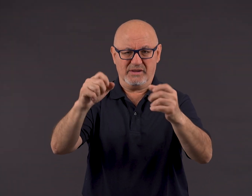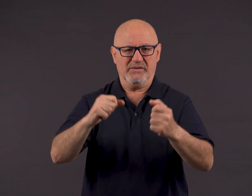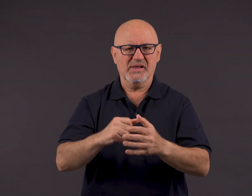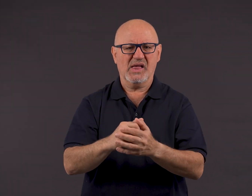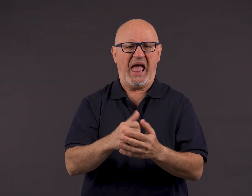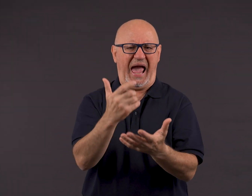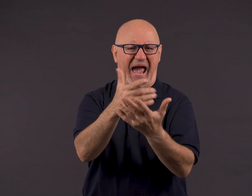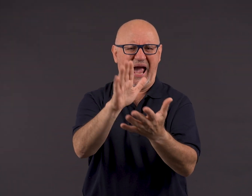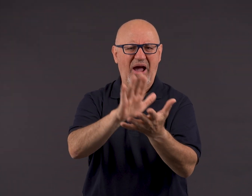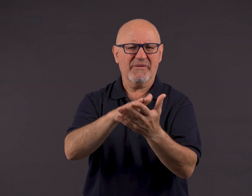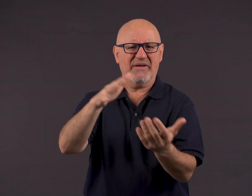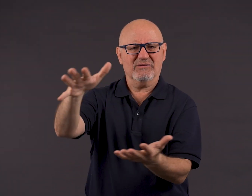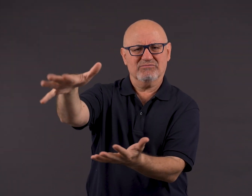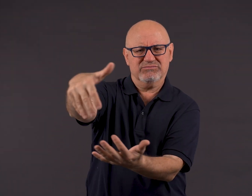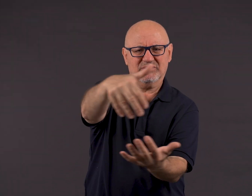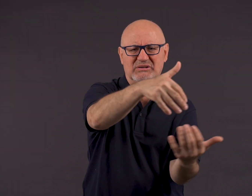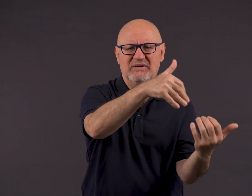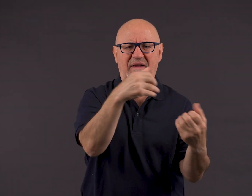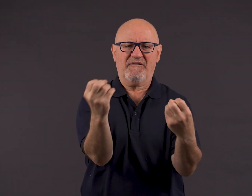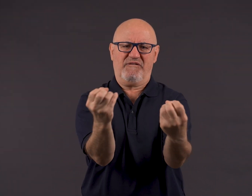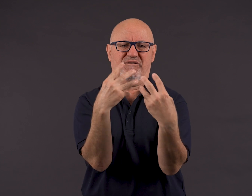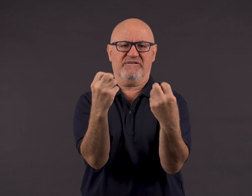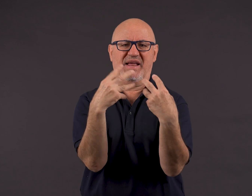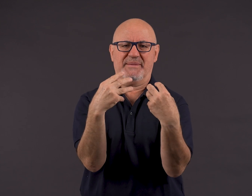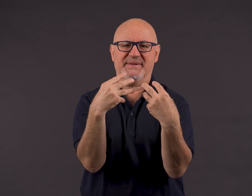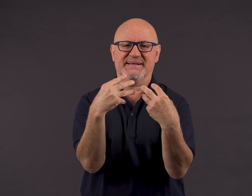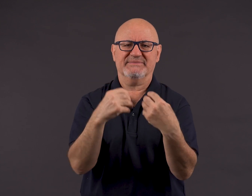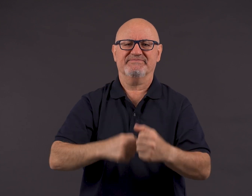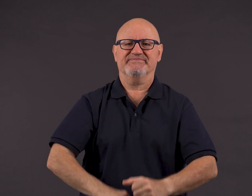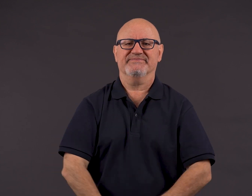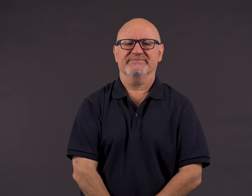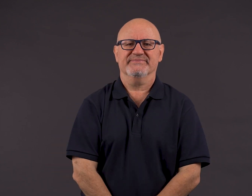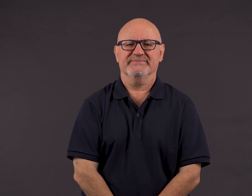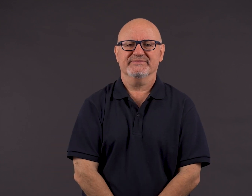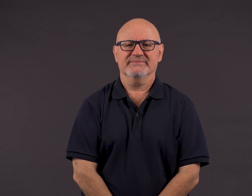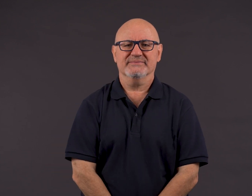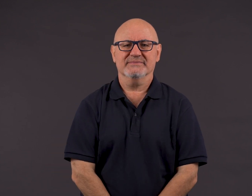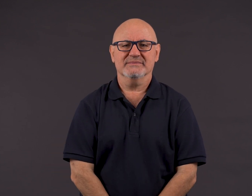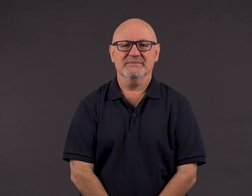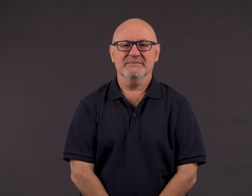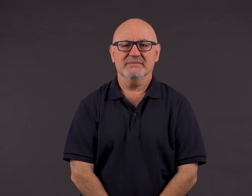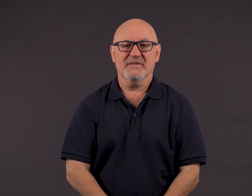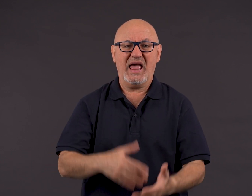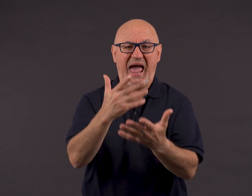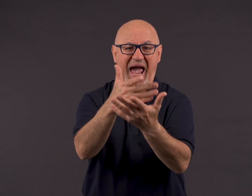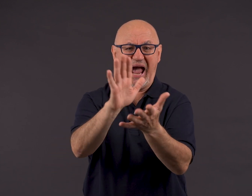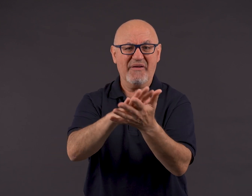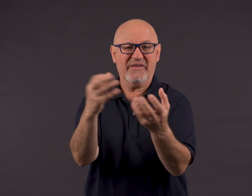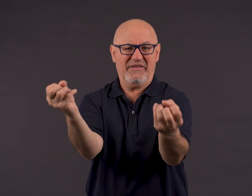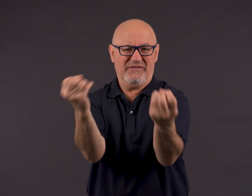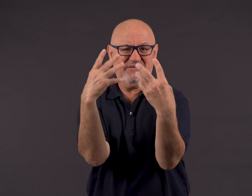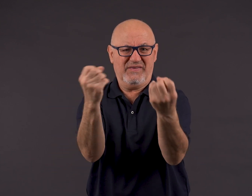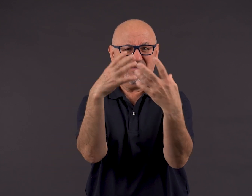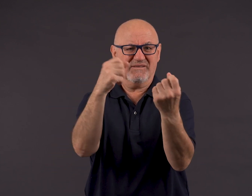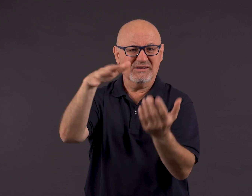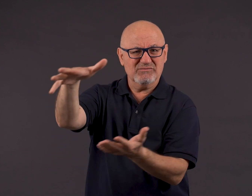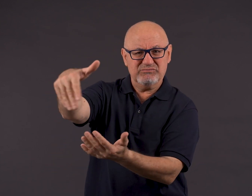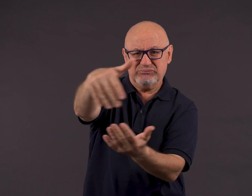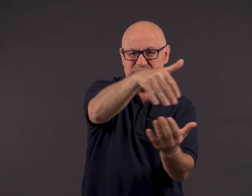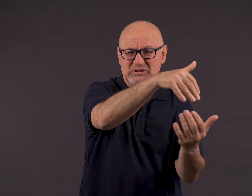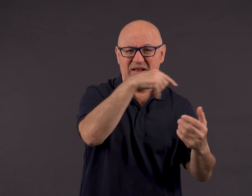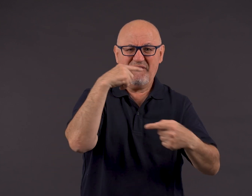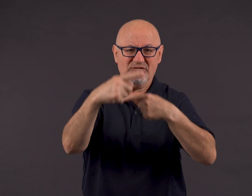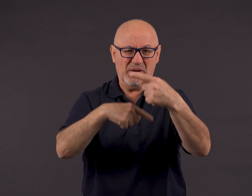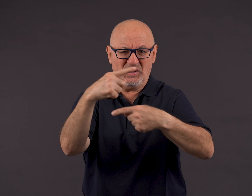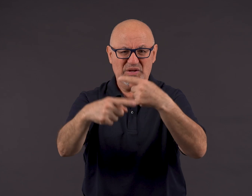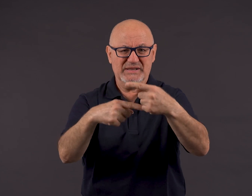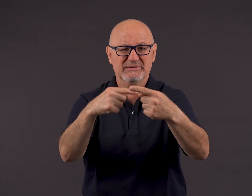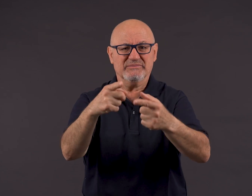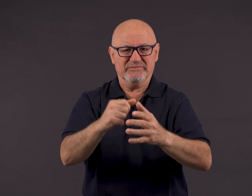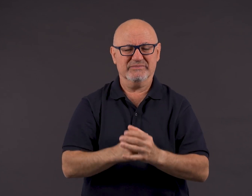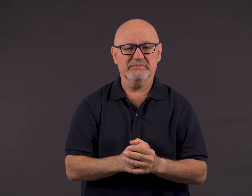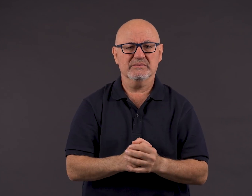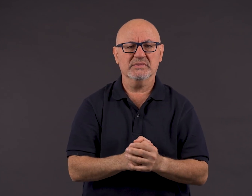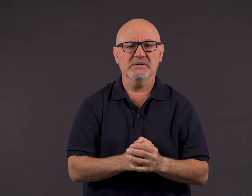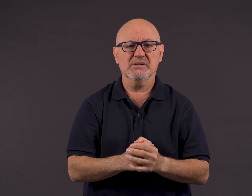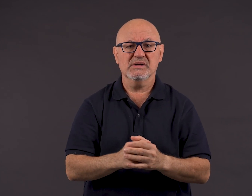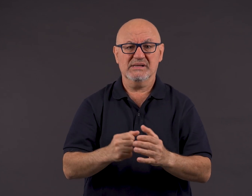This topic: how to gather feedback To gather feedback you need to ask